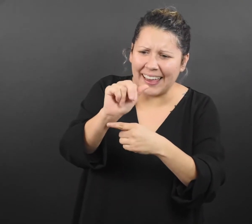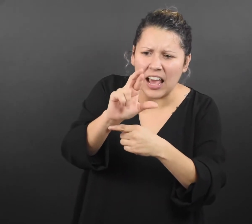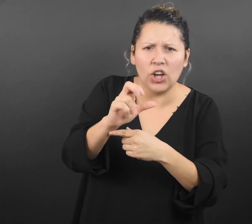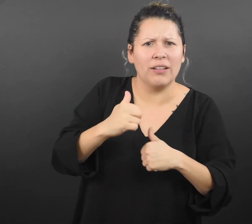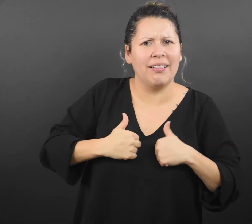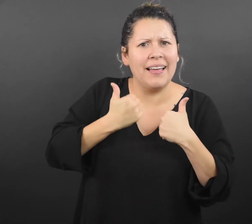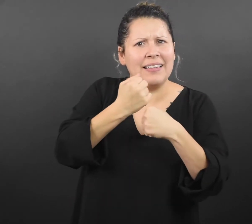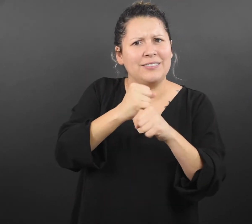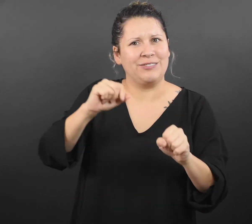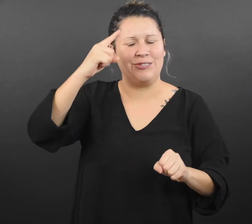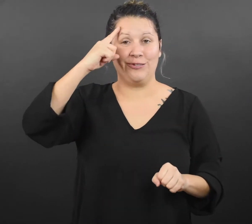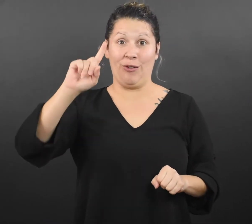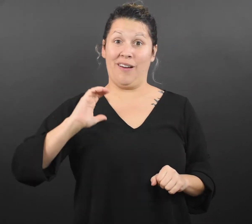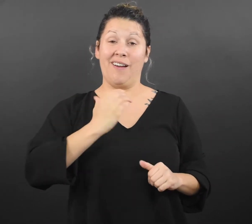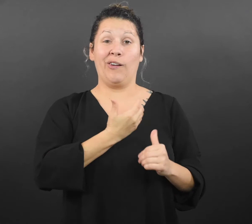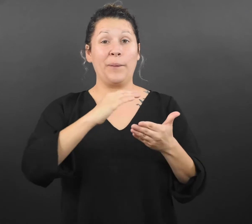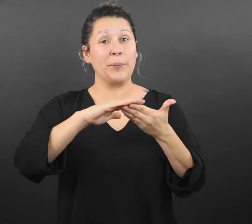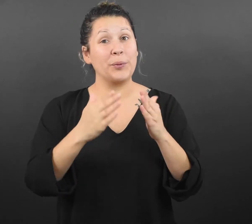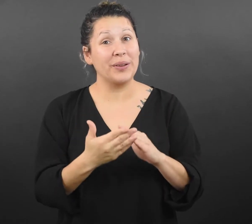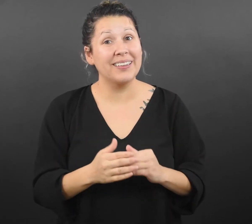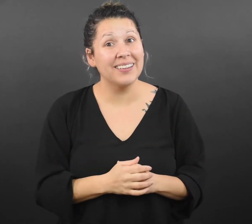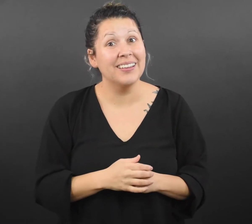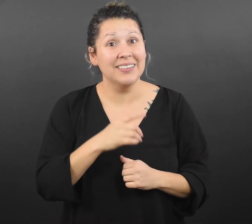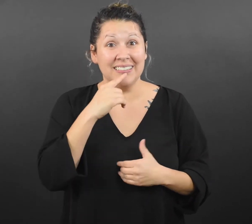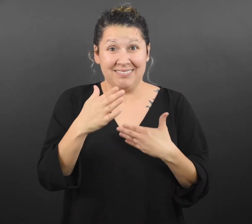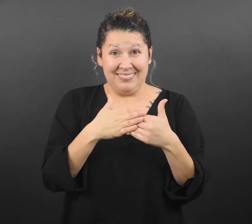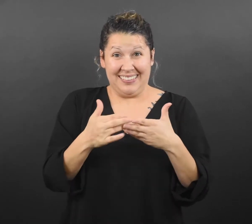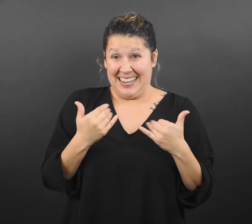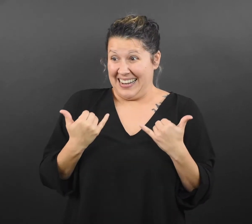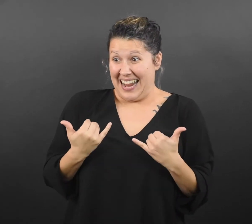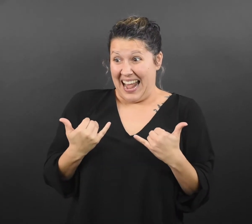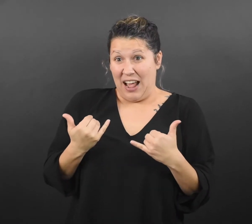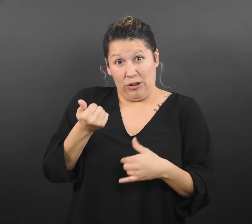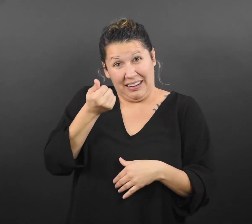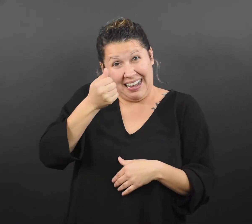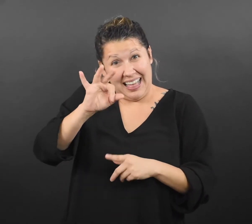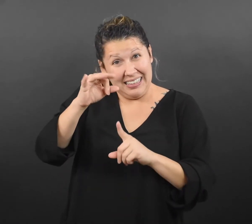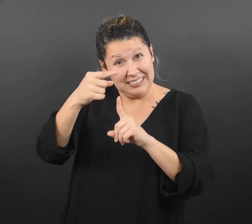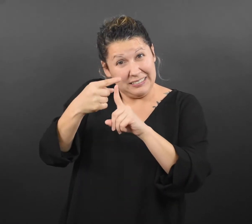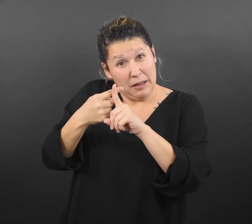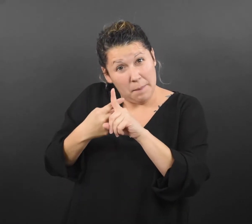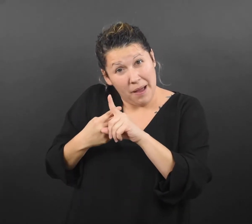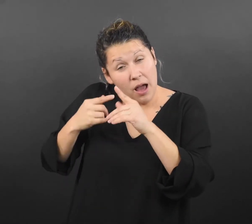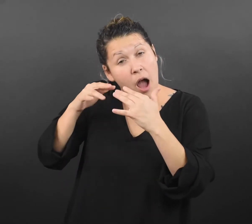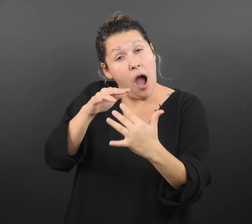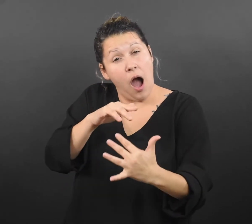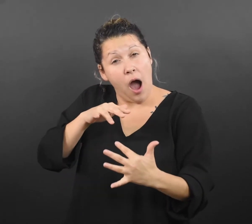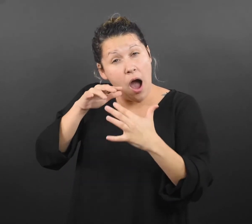Laura Reed, Chief Nursing Executive and Chief Operating Officer at Fairview Health Services. “Even now, more than 19 months into our fight against COVID-19,